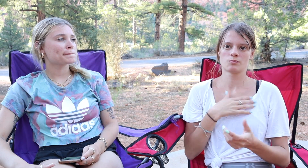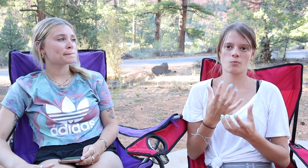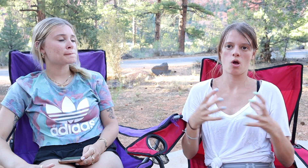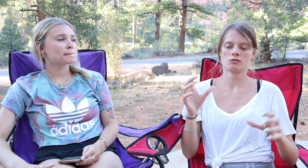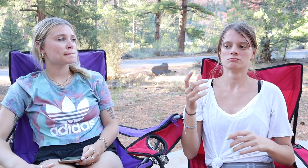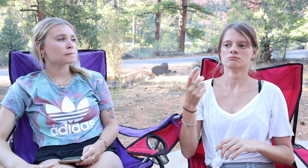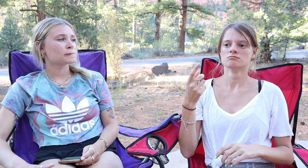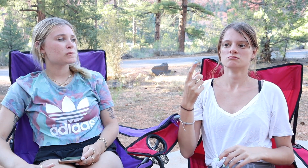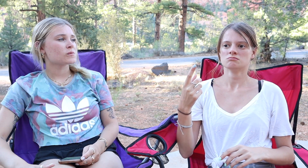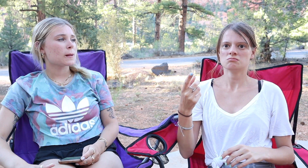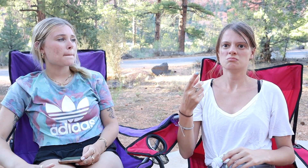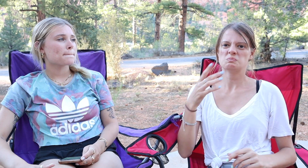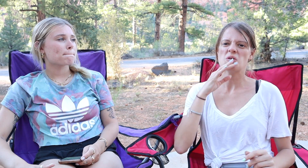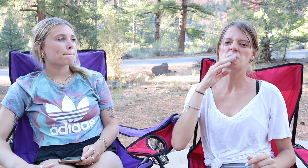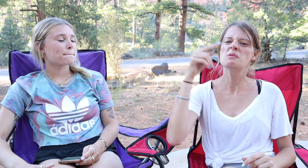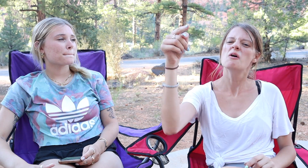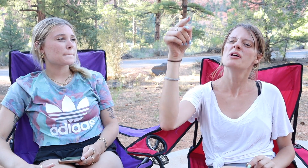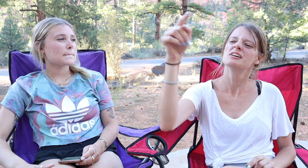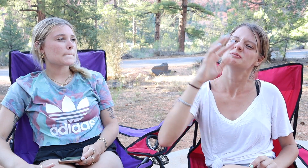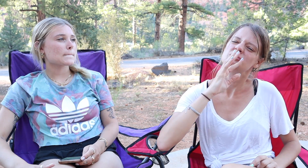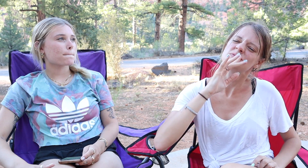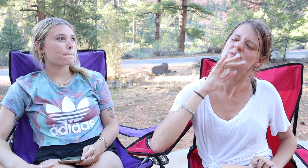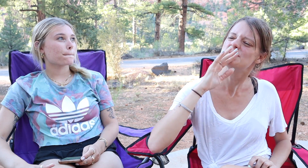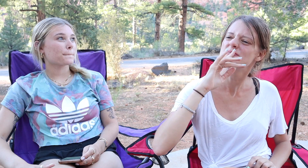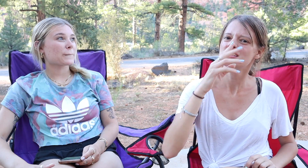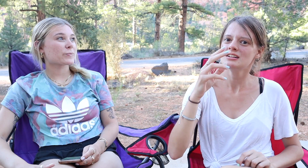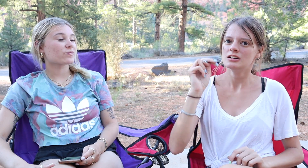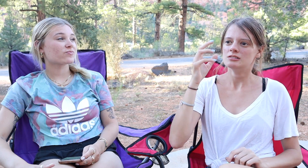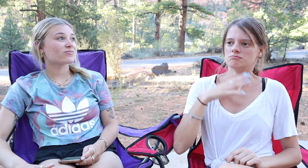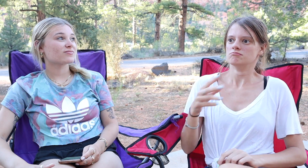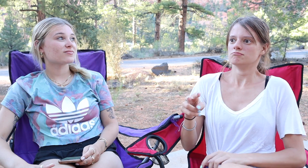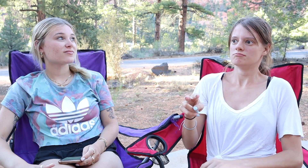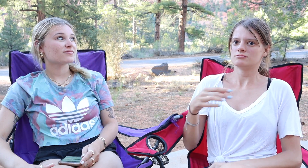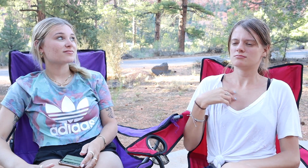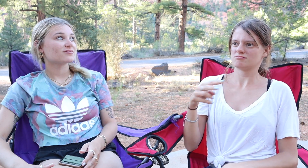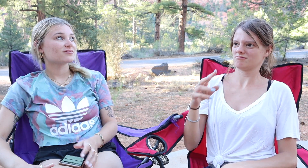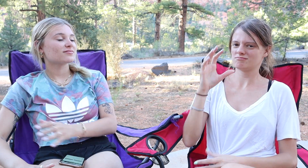K: I remember one time, a woman was making my bowl for food she shouted at man who was behind me